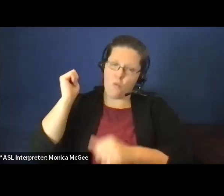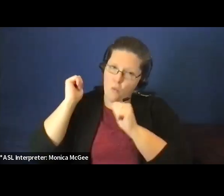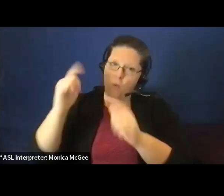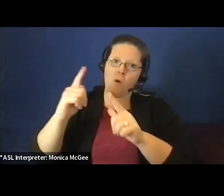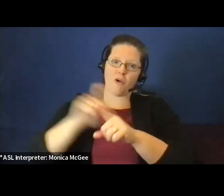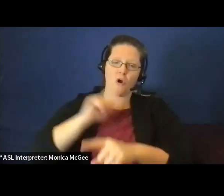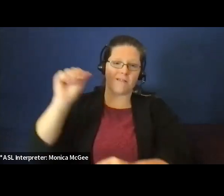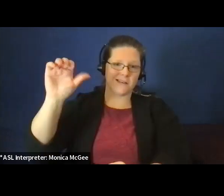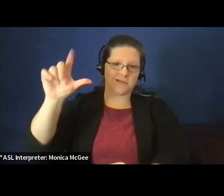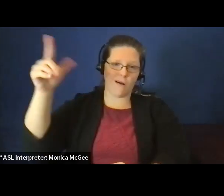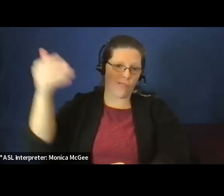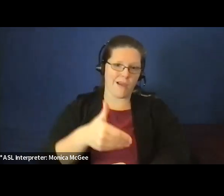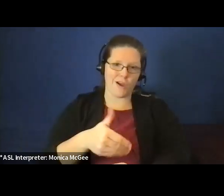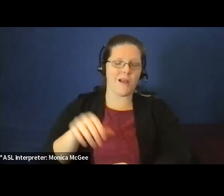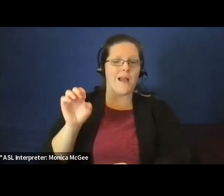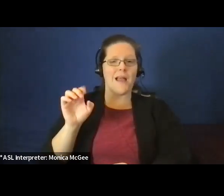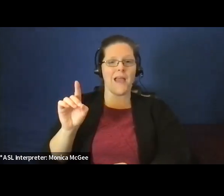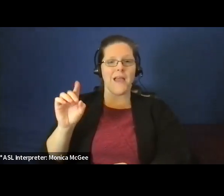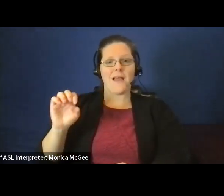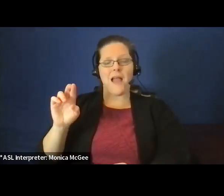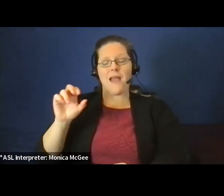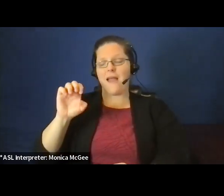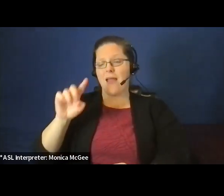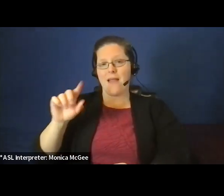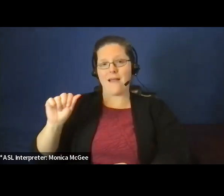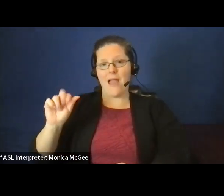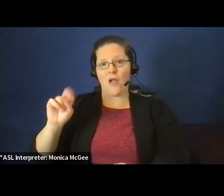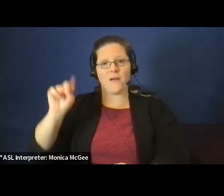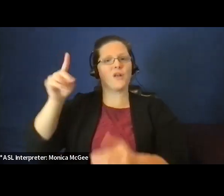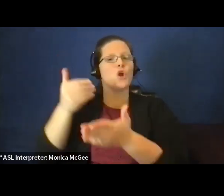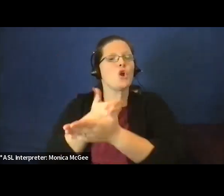to help us. ACL has been on everyone